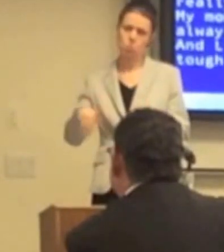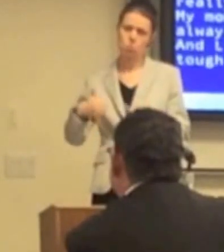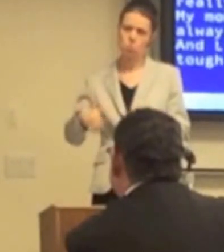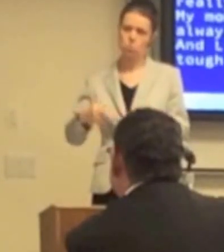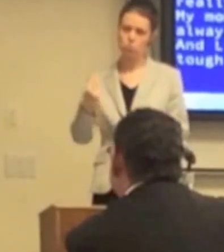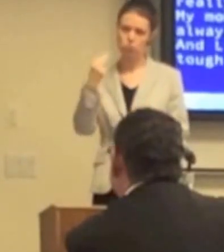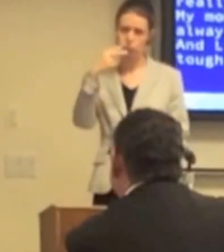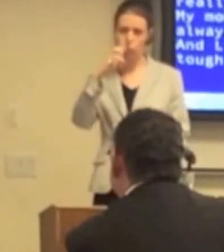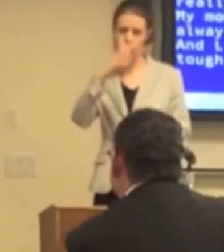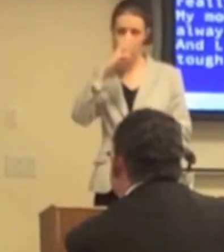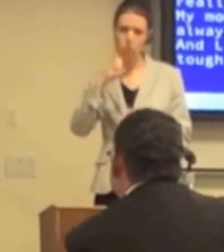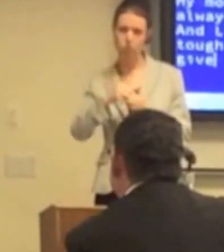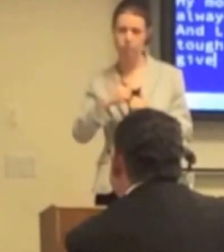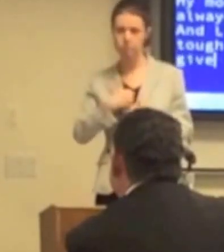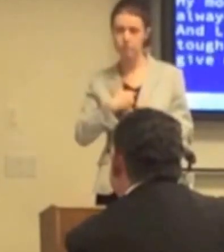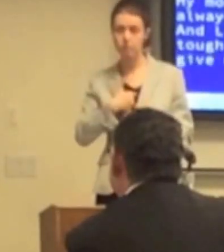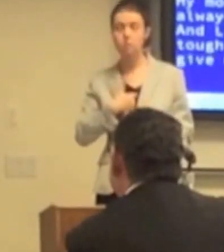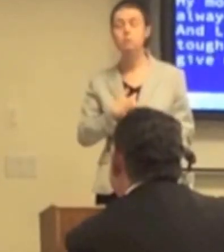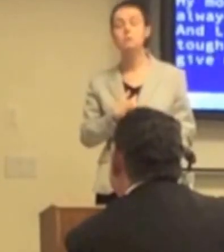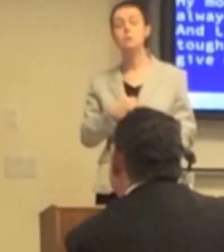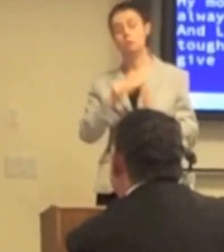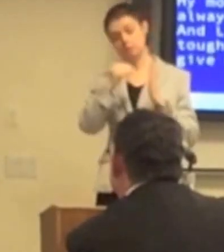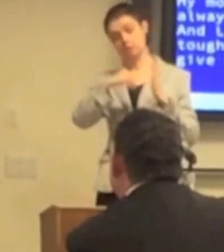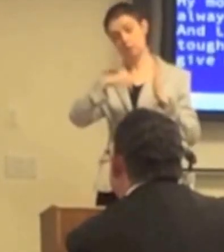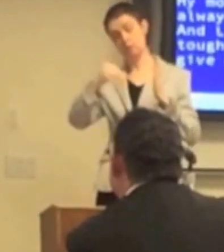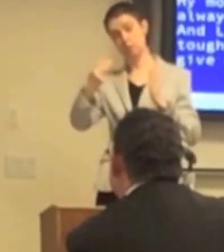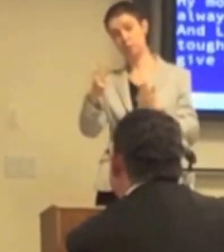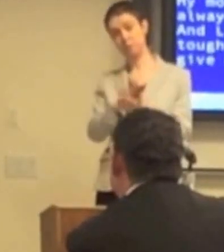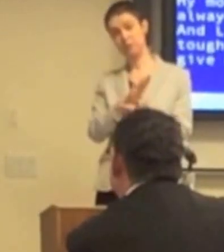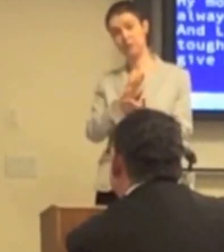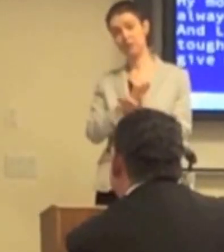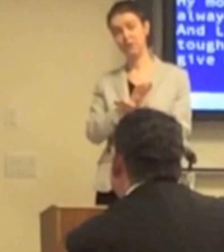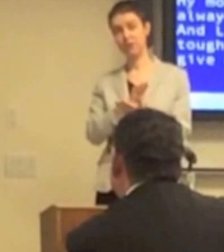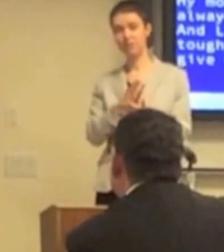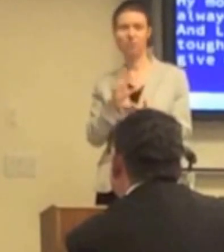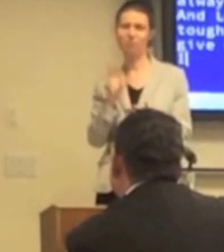She doesn't give me a three page thing I need to work on anymore.